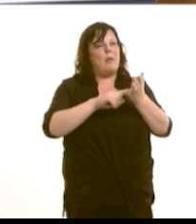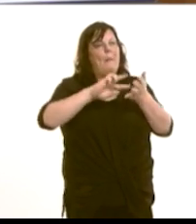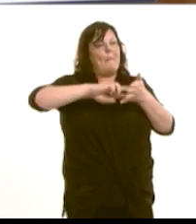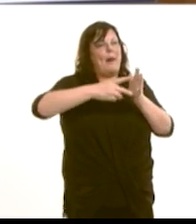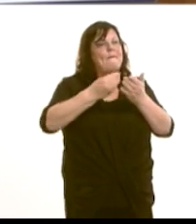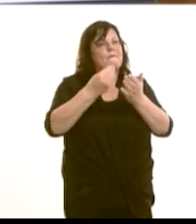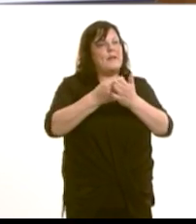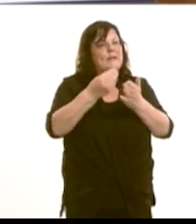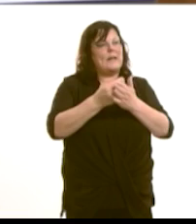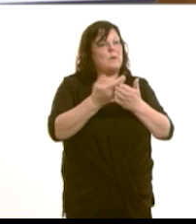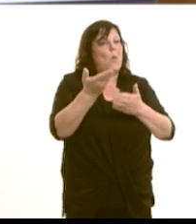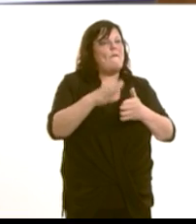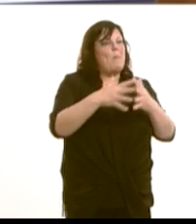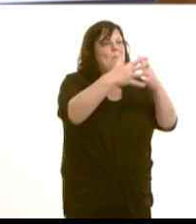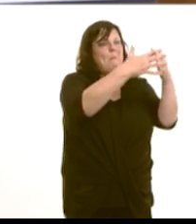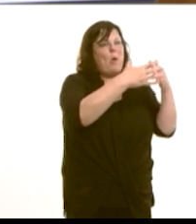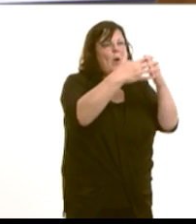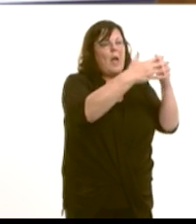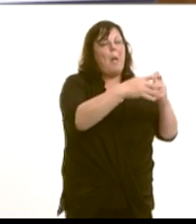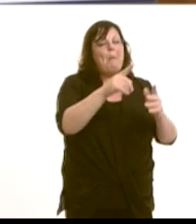the point youíre making, and Iíve said it a number of times, namely that every penny